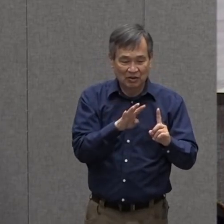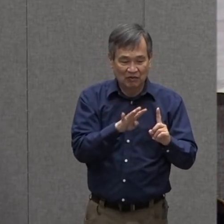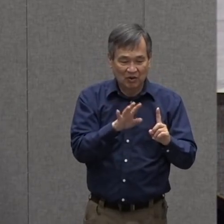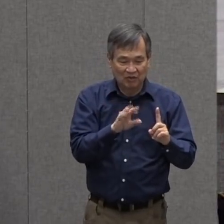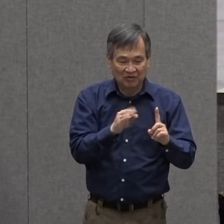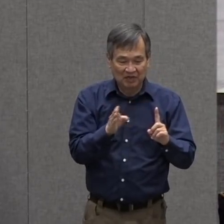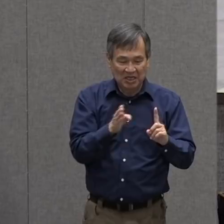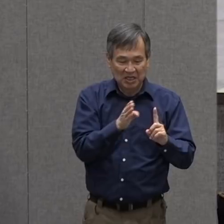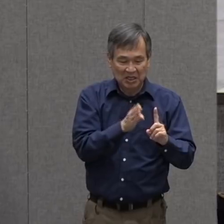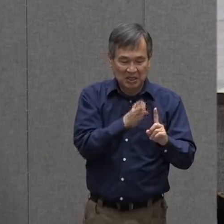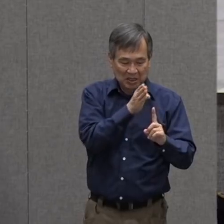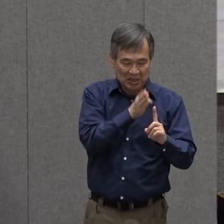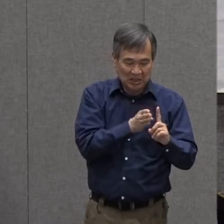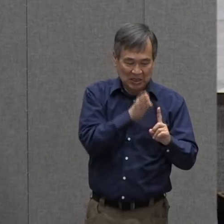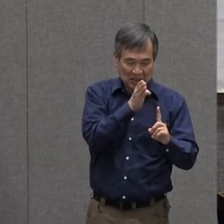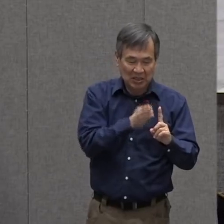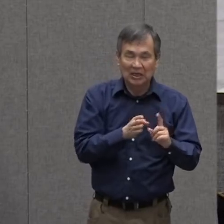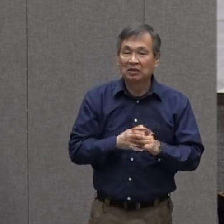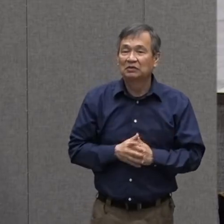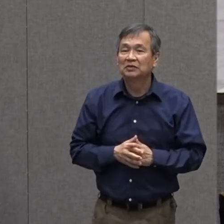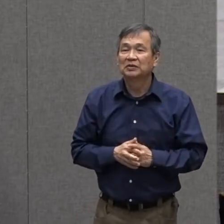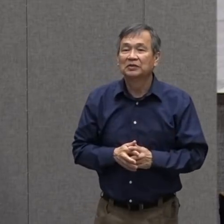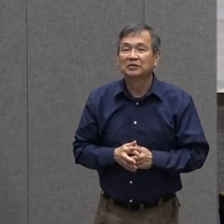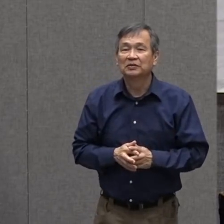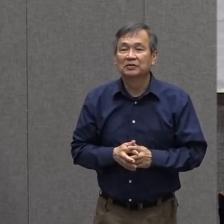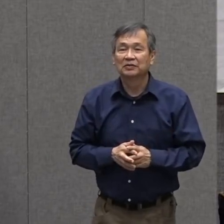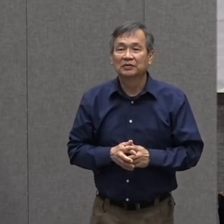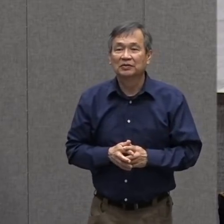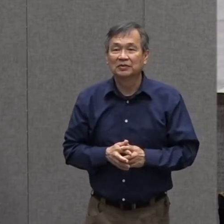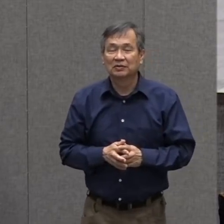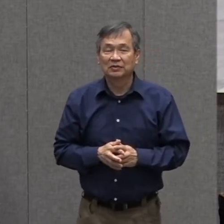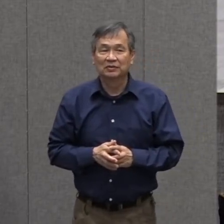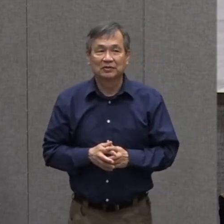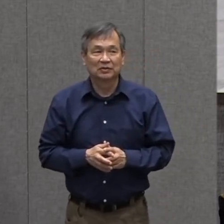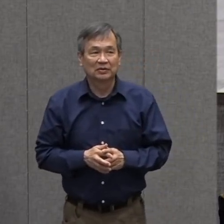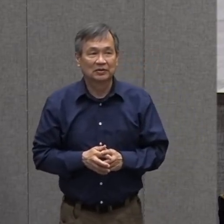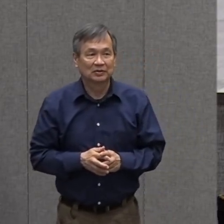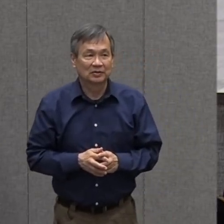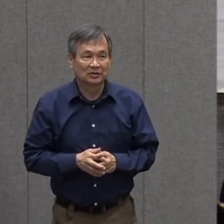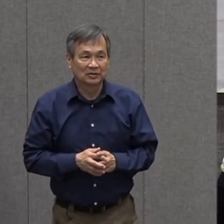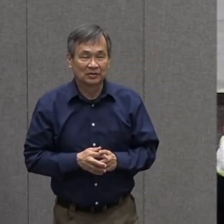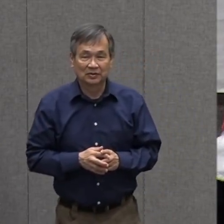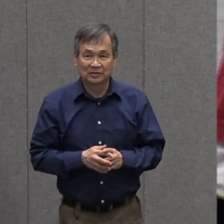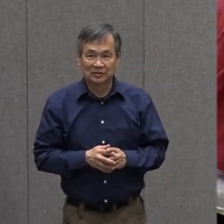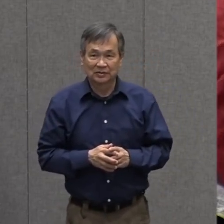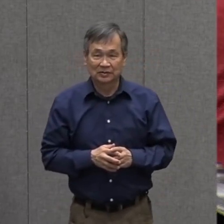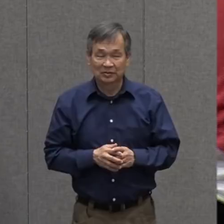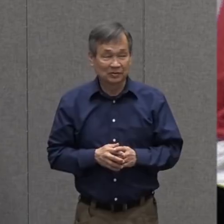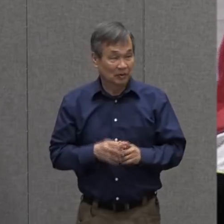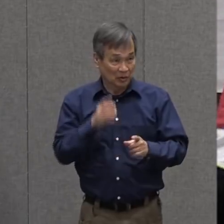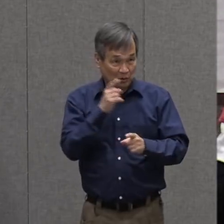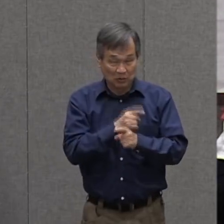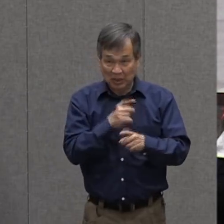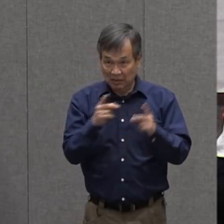I think that's gonna go right here. Did you guys get those in the right place? Perfect.